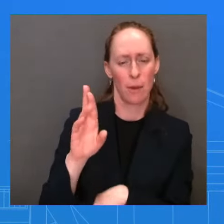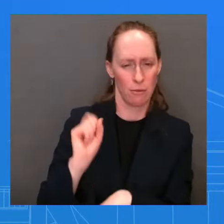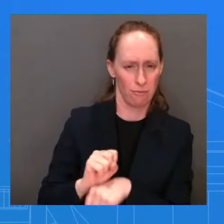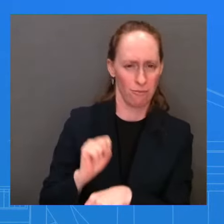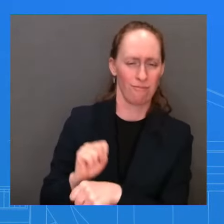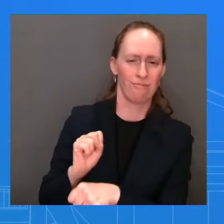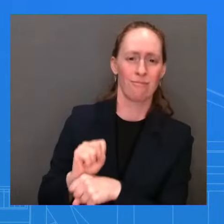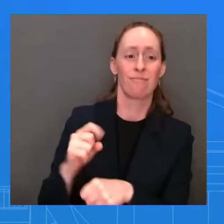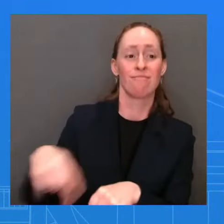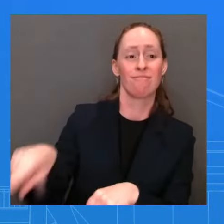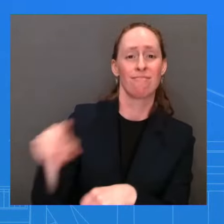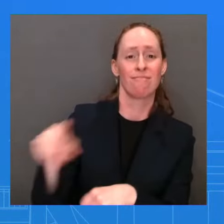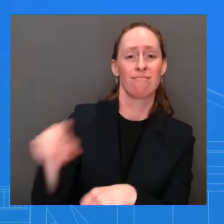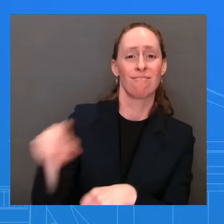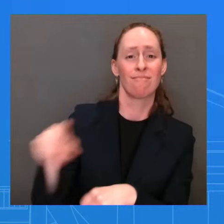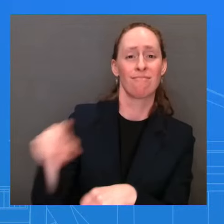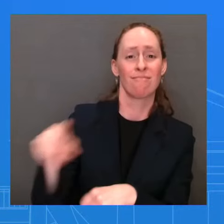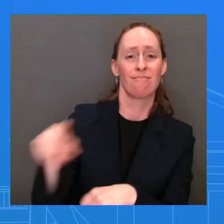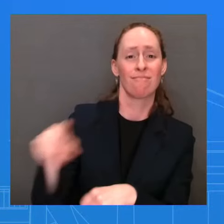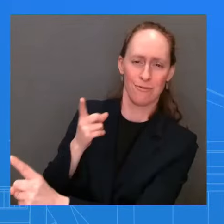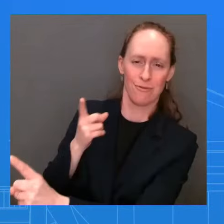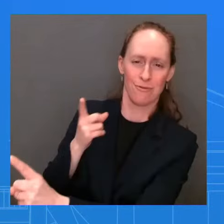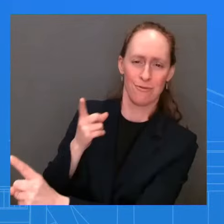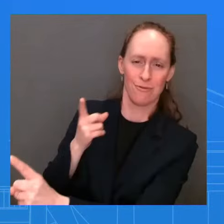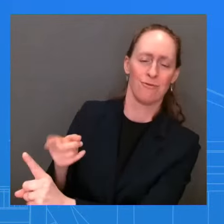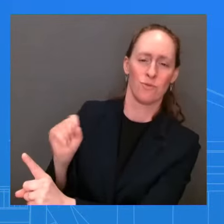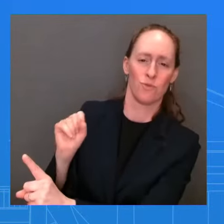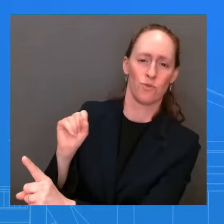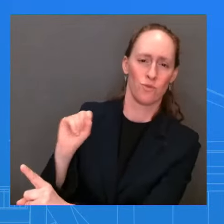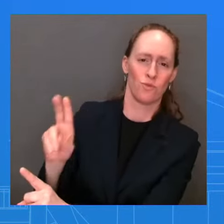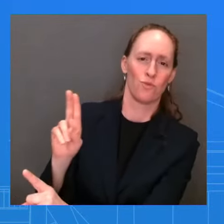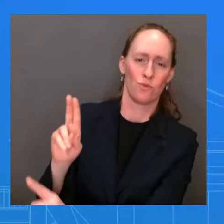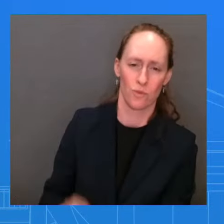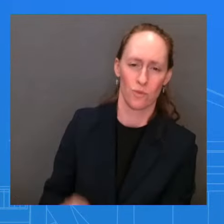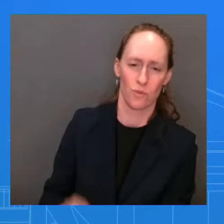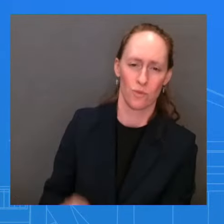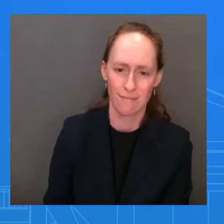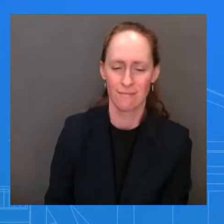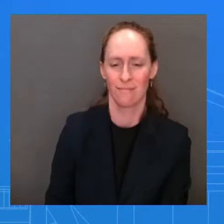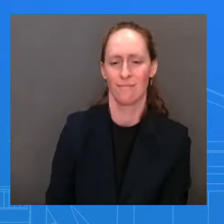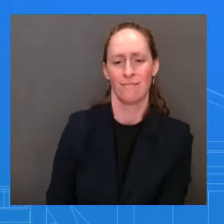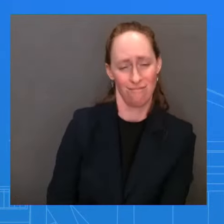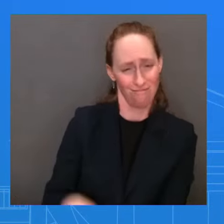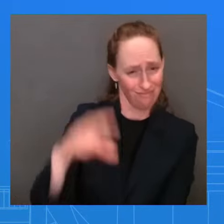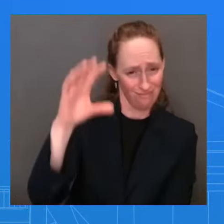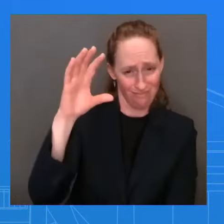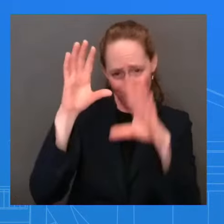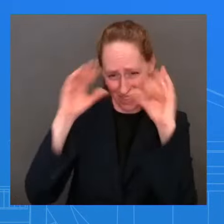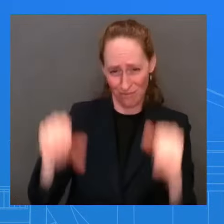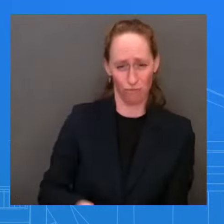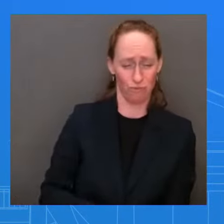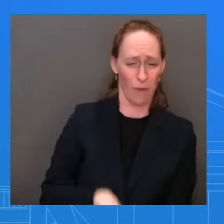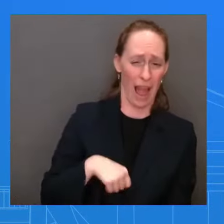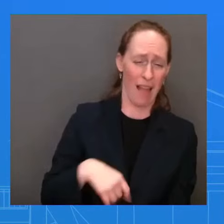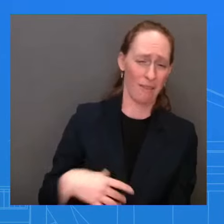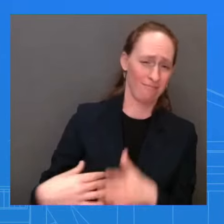is proud to have nominated her and is going to continue to do the work that we need to do to get her to --